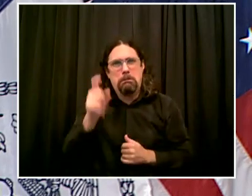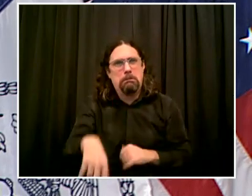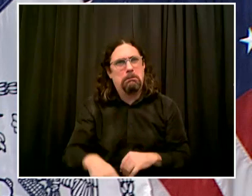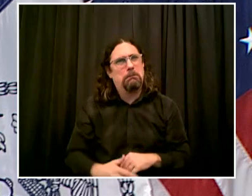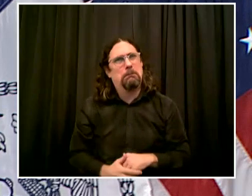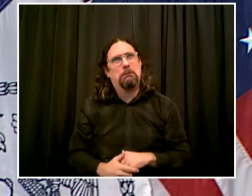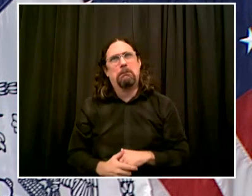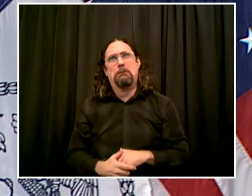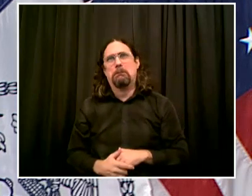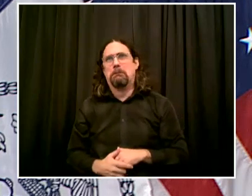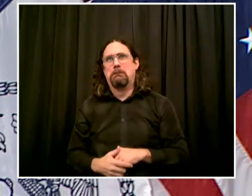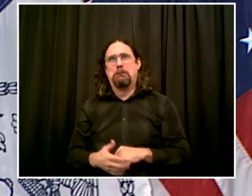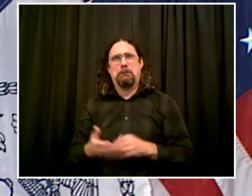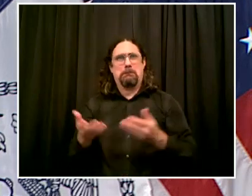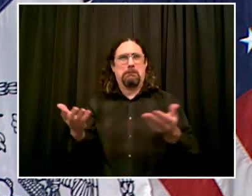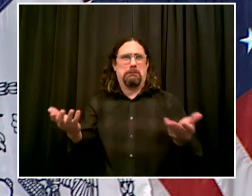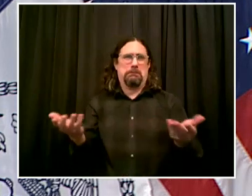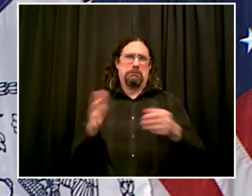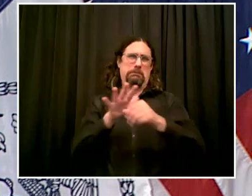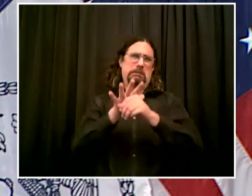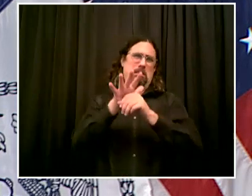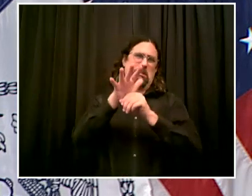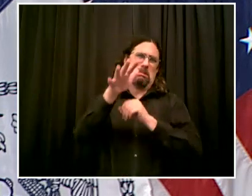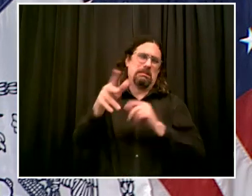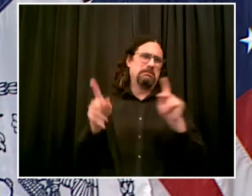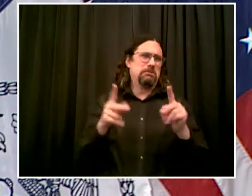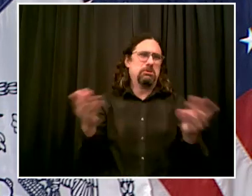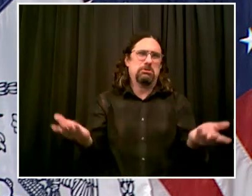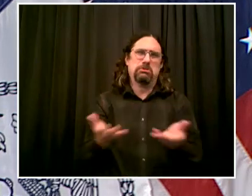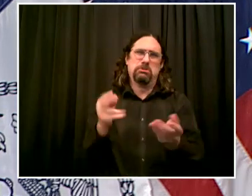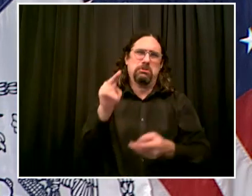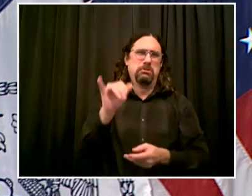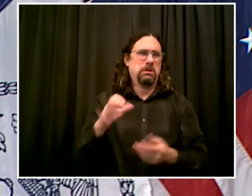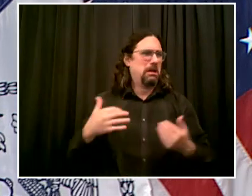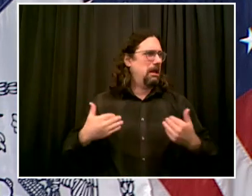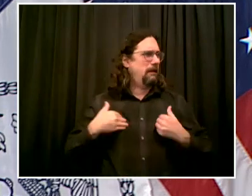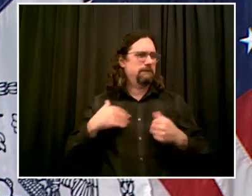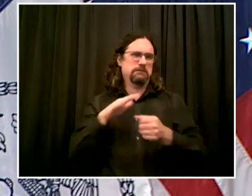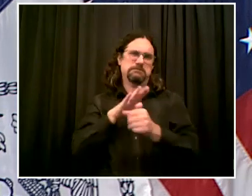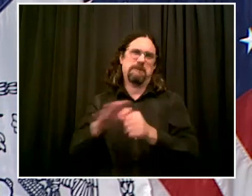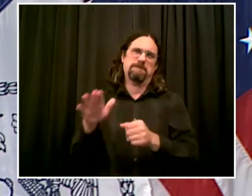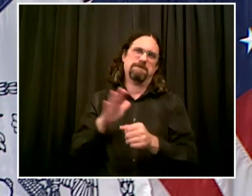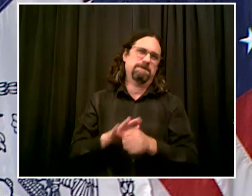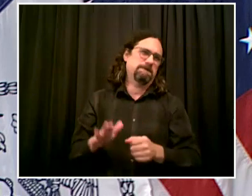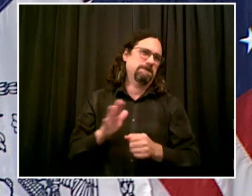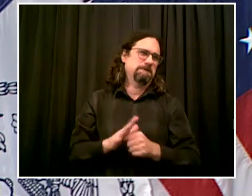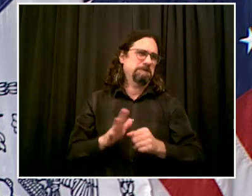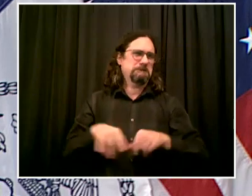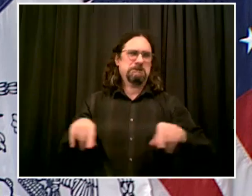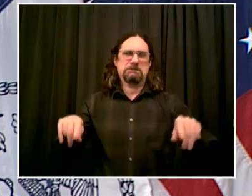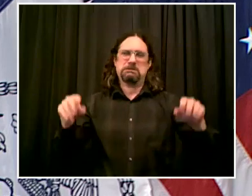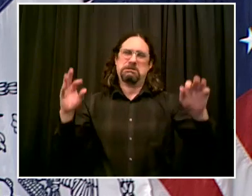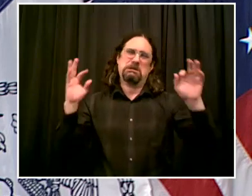WANTOT LIVE IN NEW YORK CITY. THERE'S PLENTY OFPE OPLE WHO